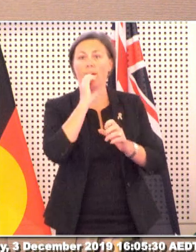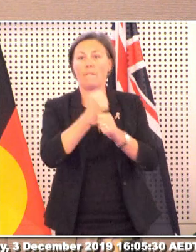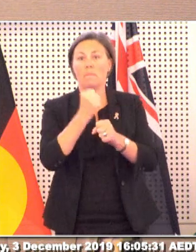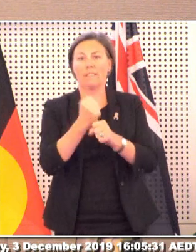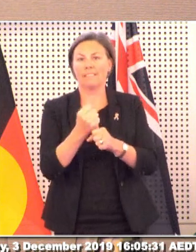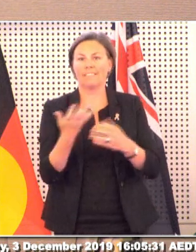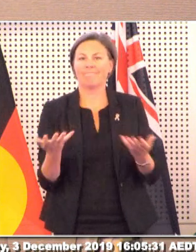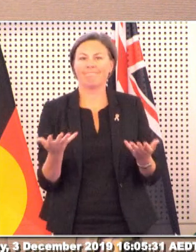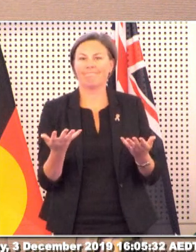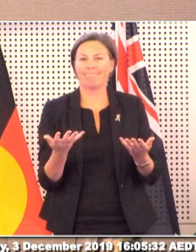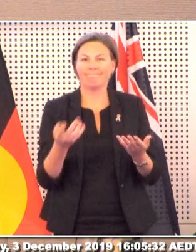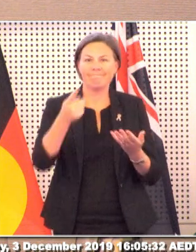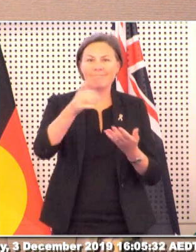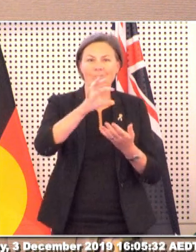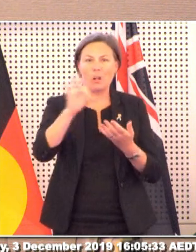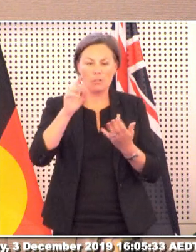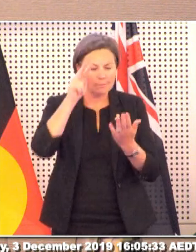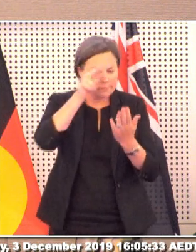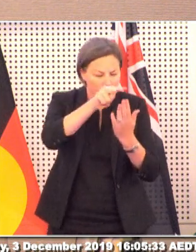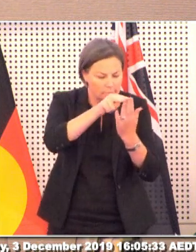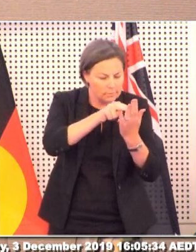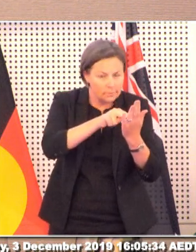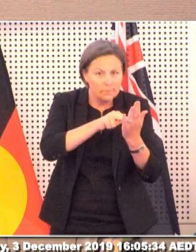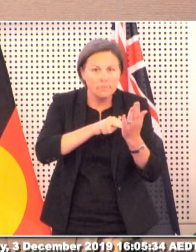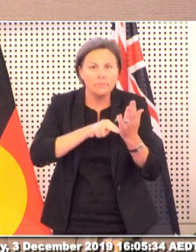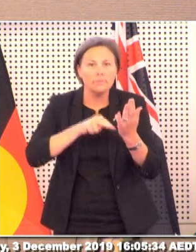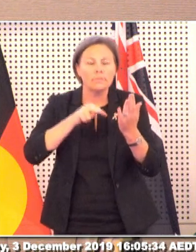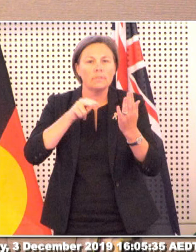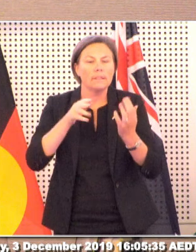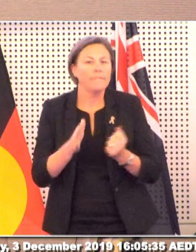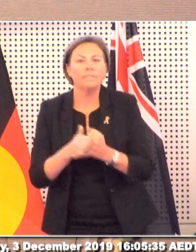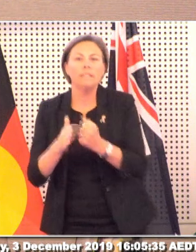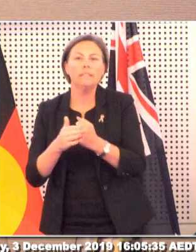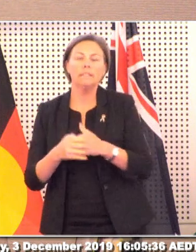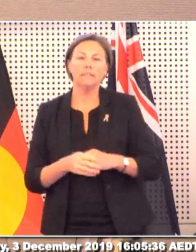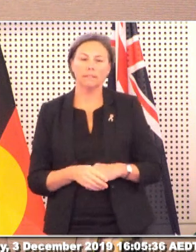There is a Community Visitors board that has a power under legislation to virtually